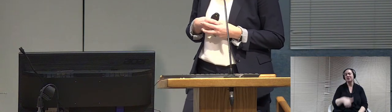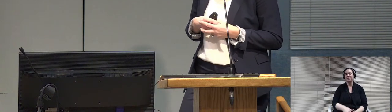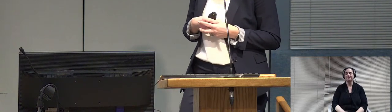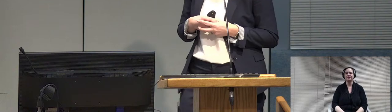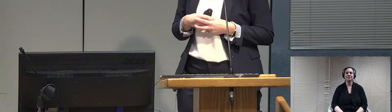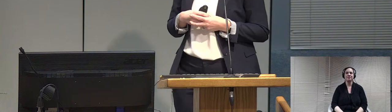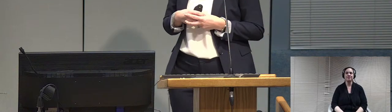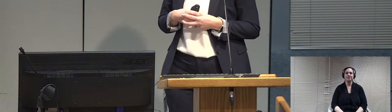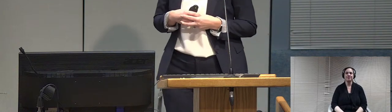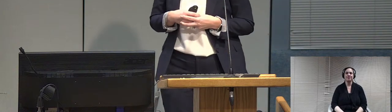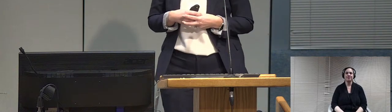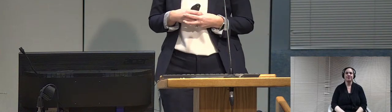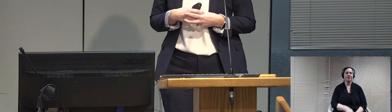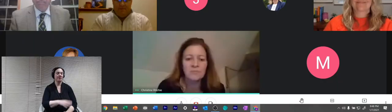Perfect sounds great, thank you.